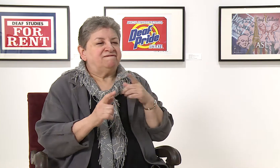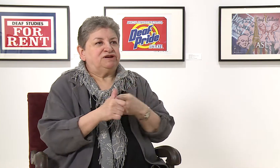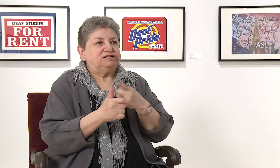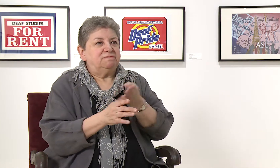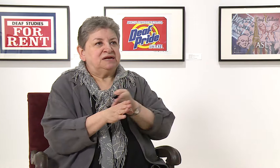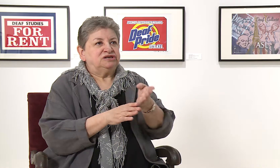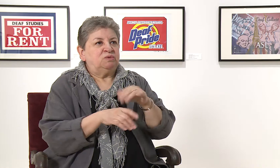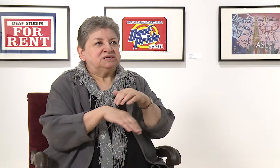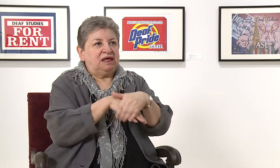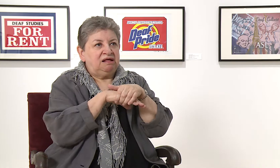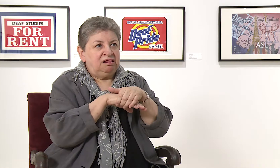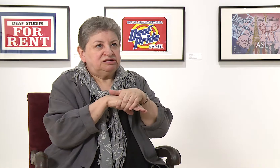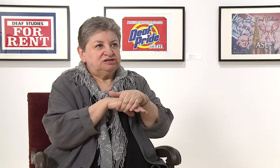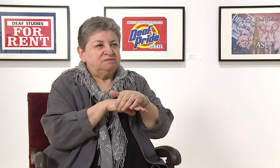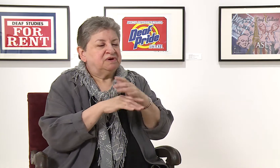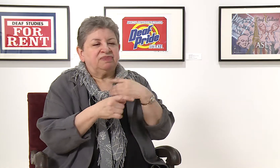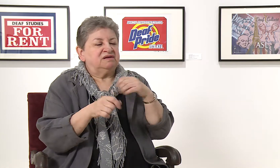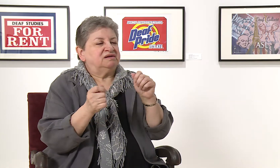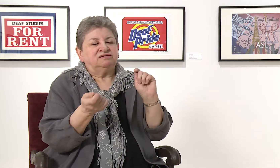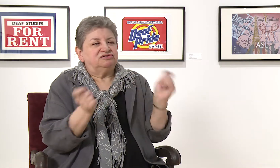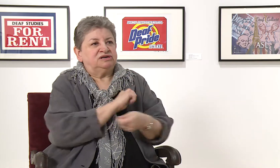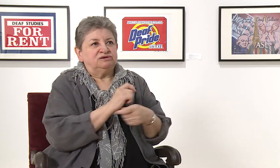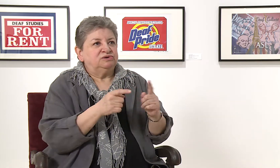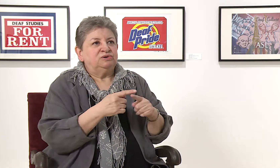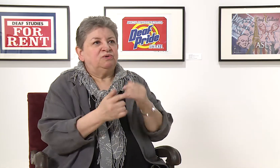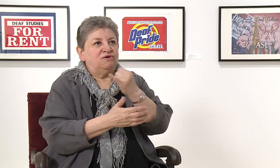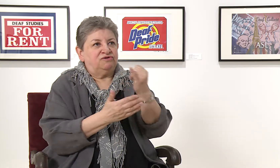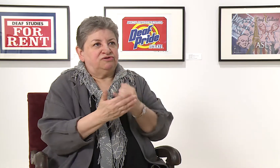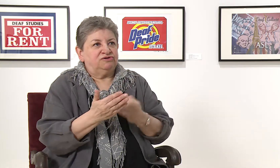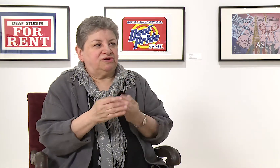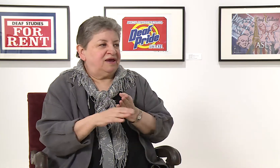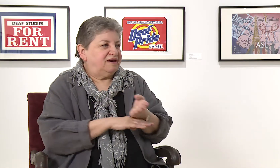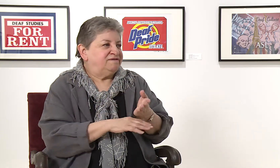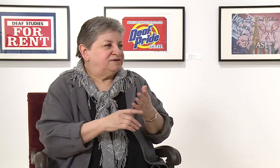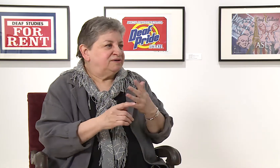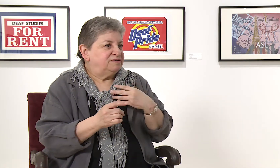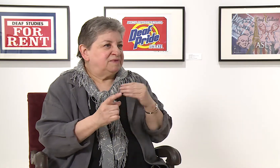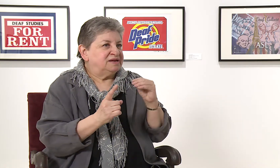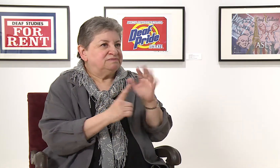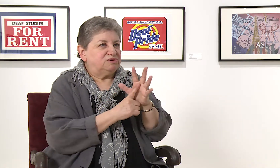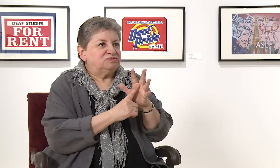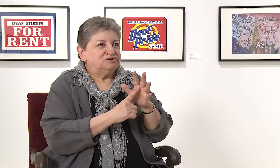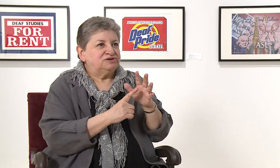And then once I got to Gallaudet, that continued, although my first major was English.